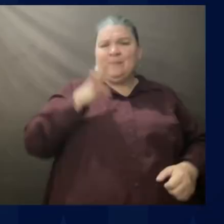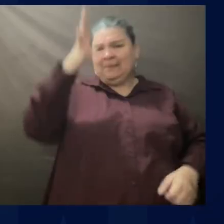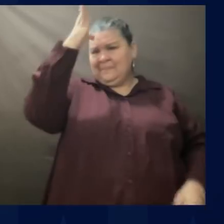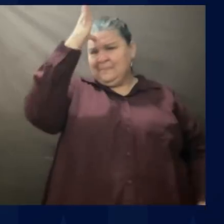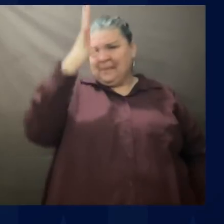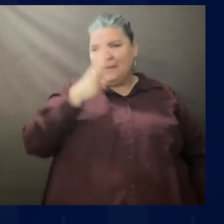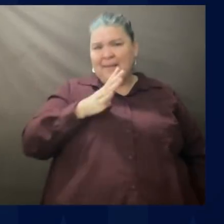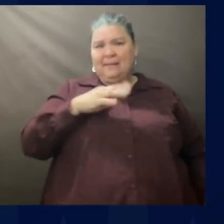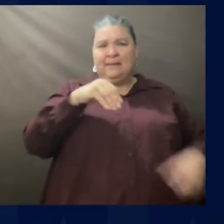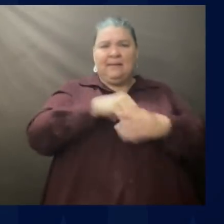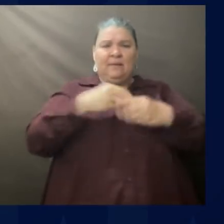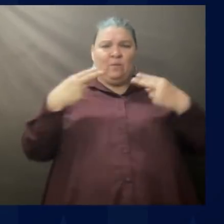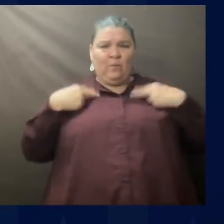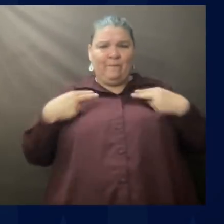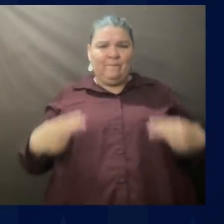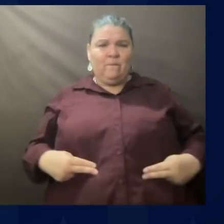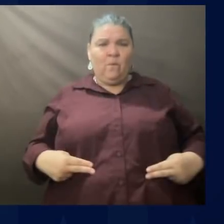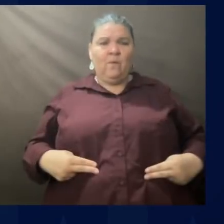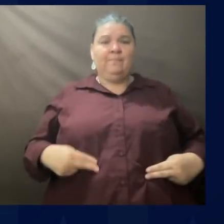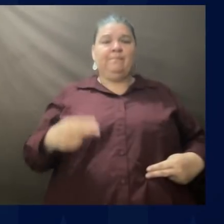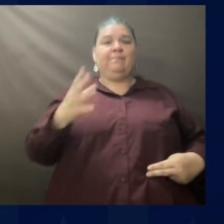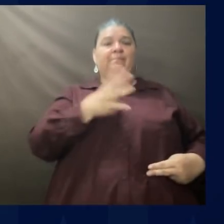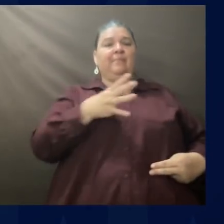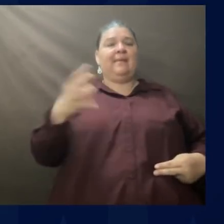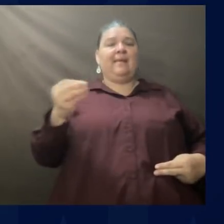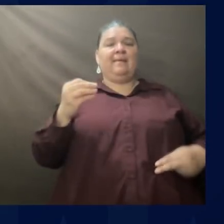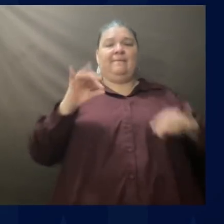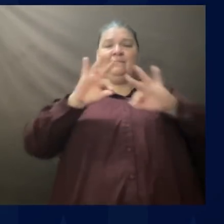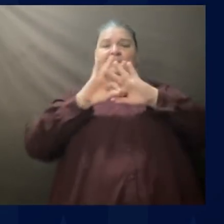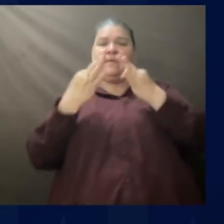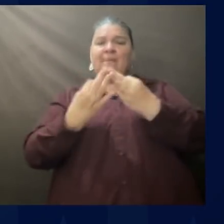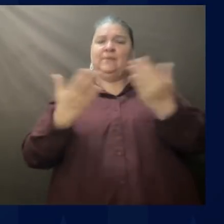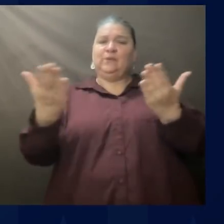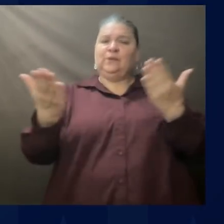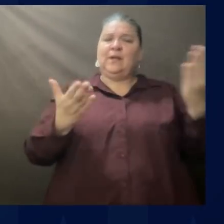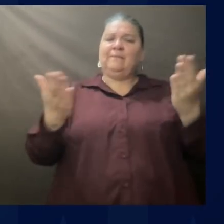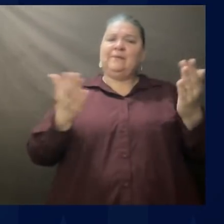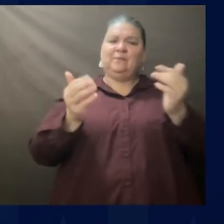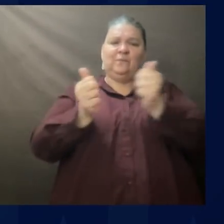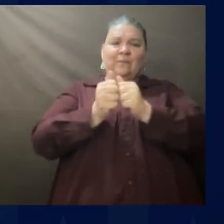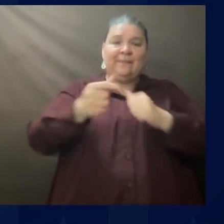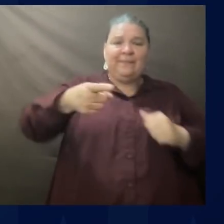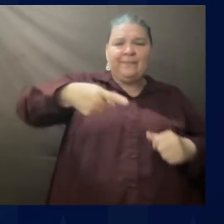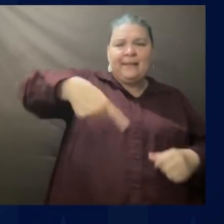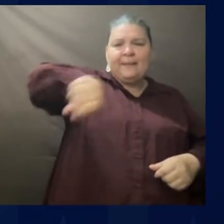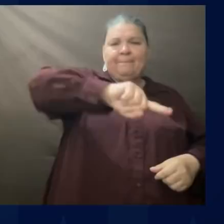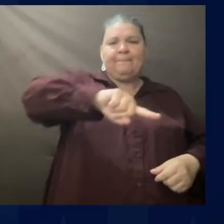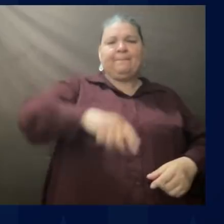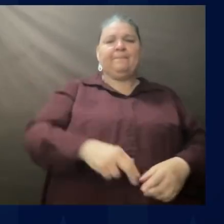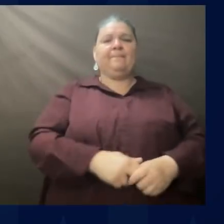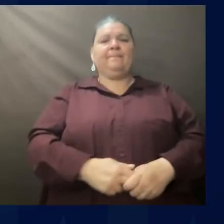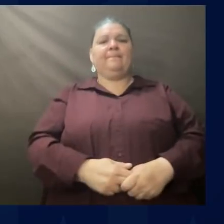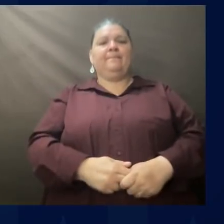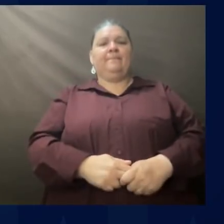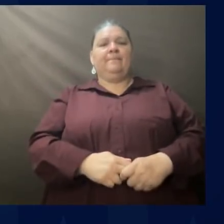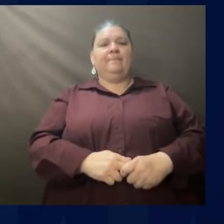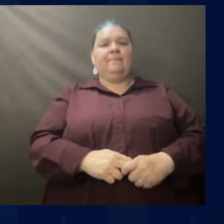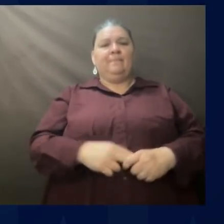He has spent a lifetime in public service to advance the democratic ideals for which so many have given so much.